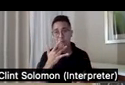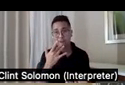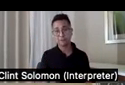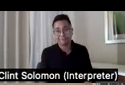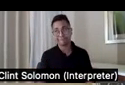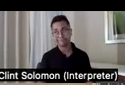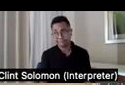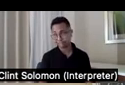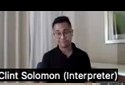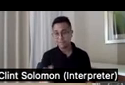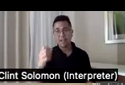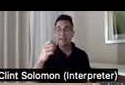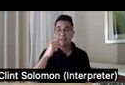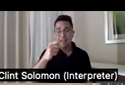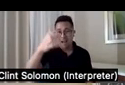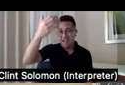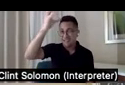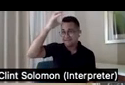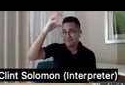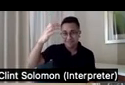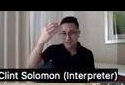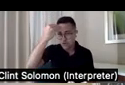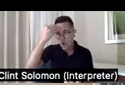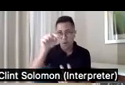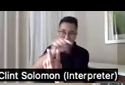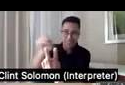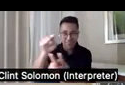have enough experience to even know what they are so it's it's meaningless it's not authentic